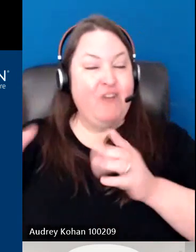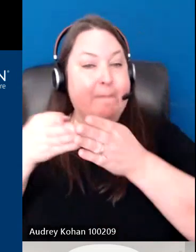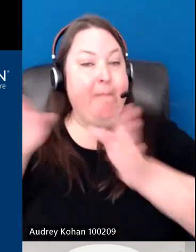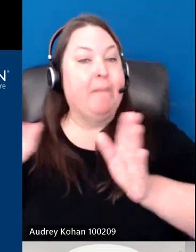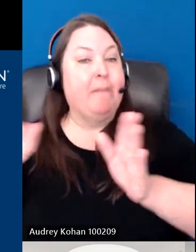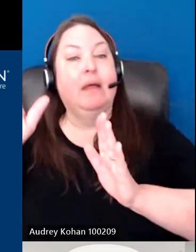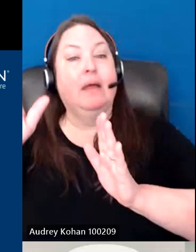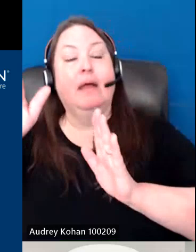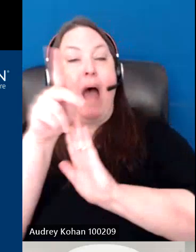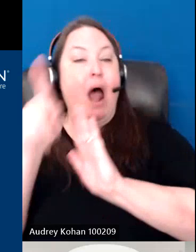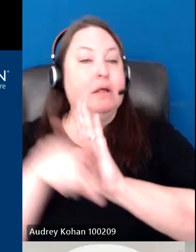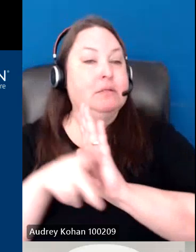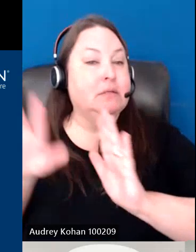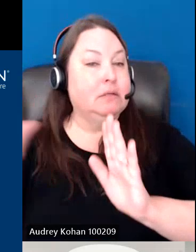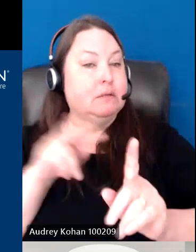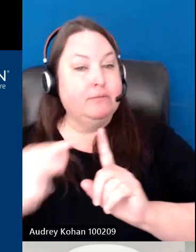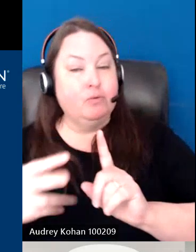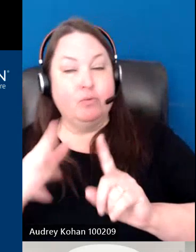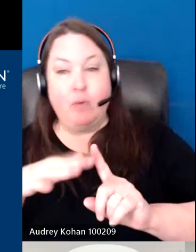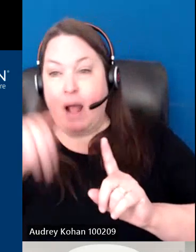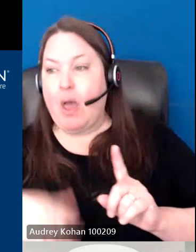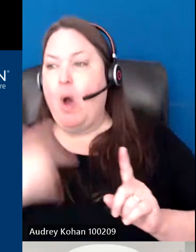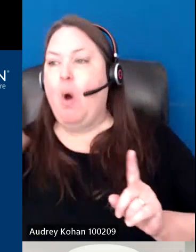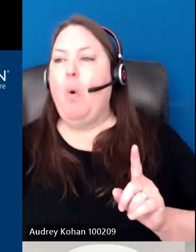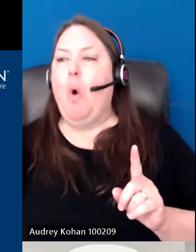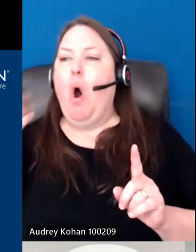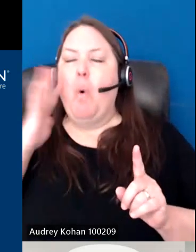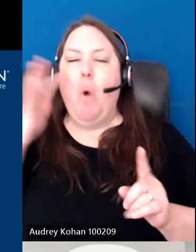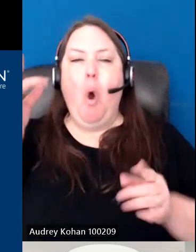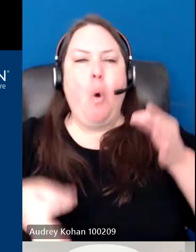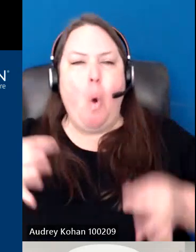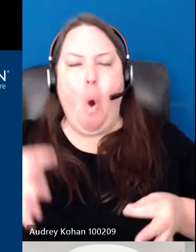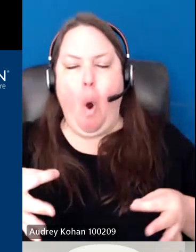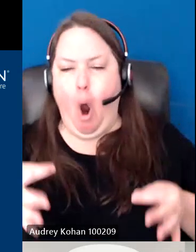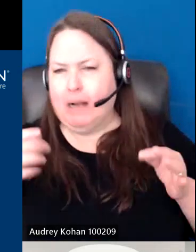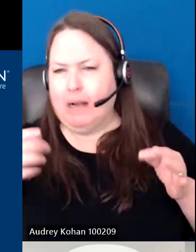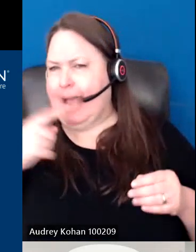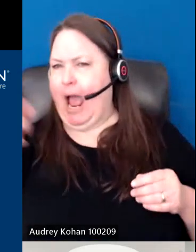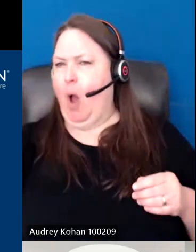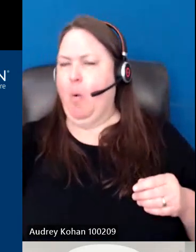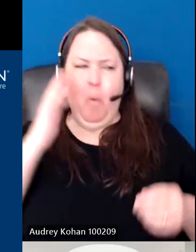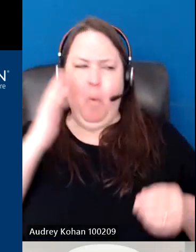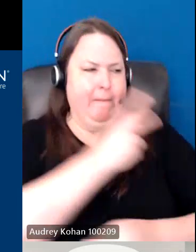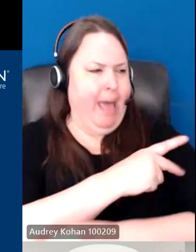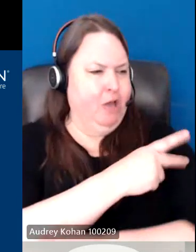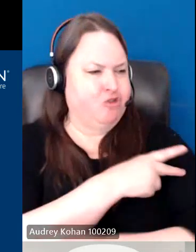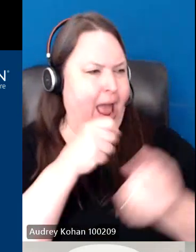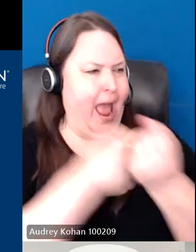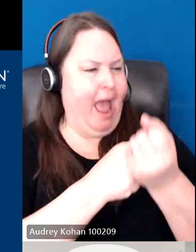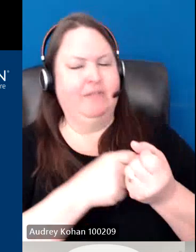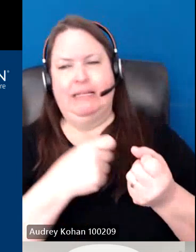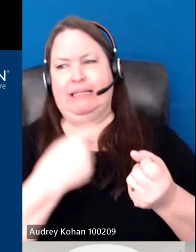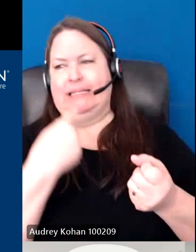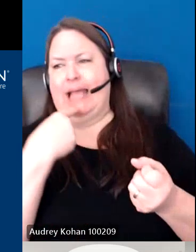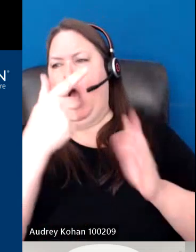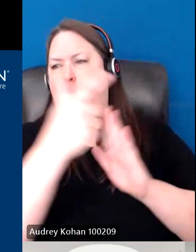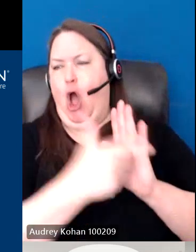on this at all what would a court say what will patient Advocates say the law requires but as it